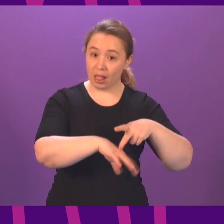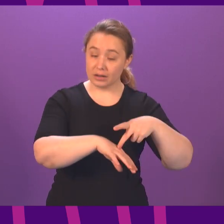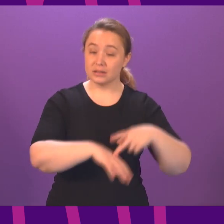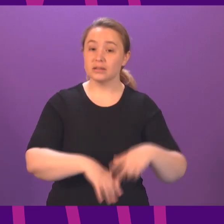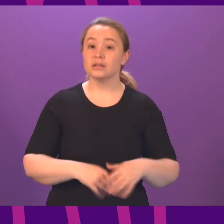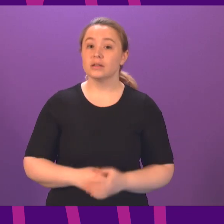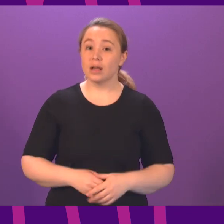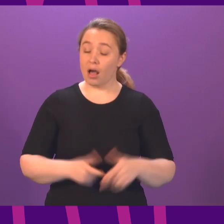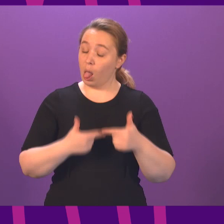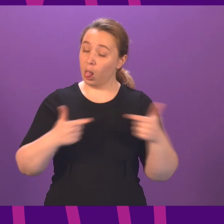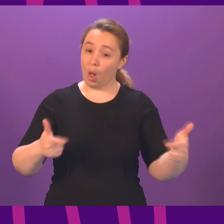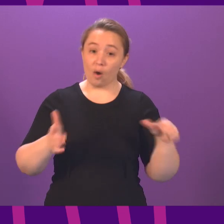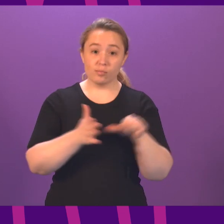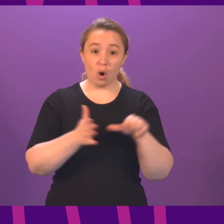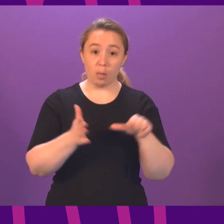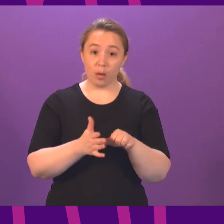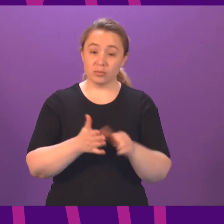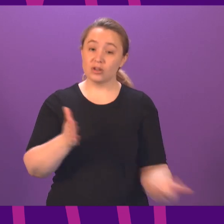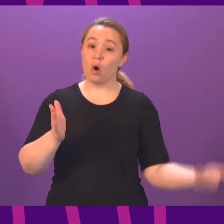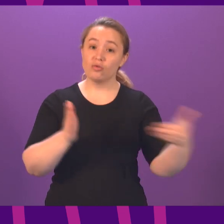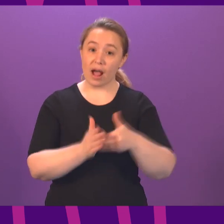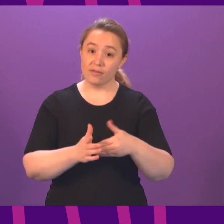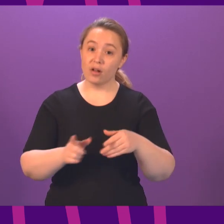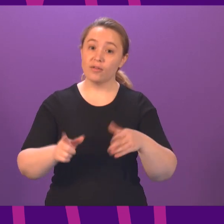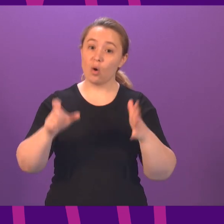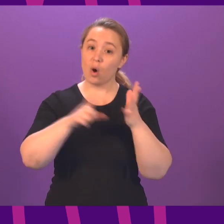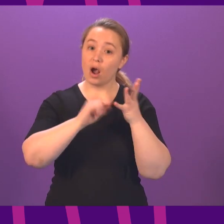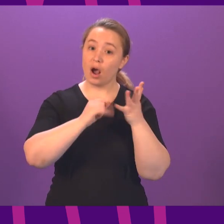with customs. A significant proportion of them do not expect to return to pre-Brexit